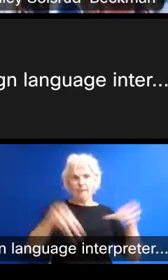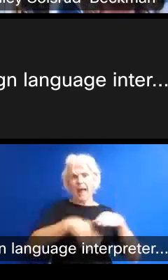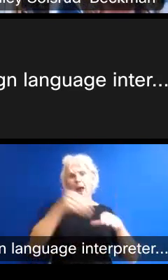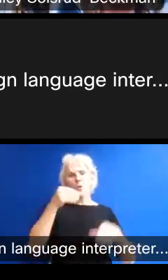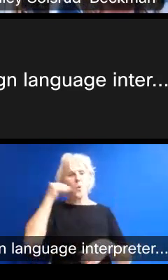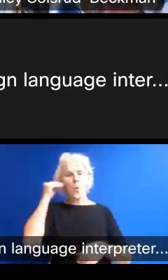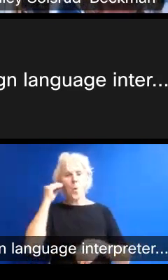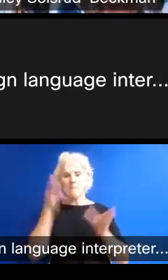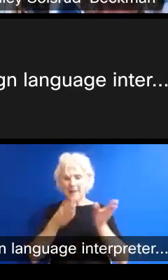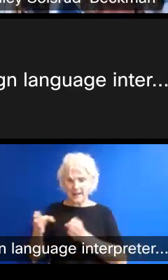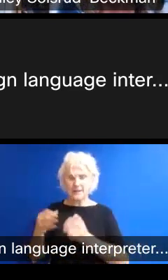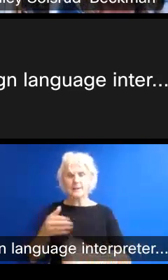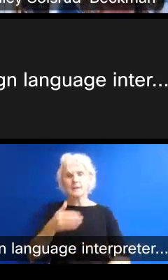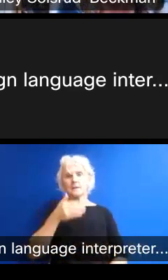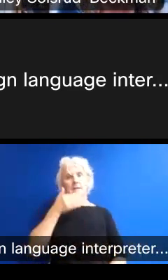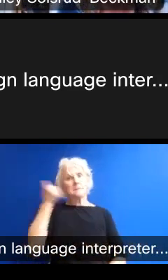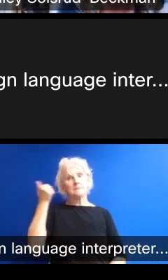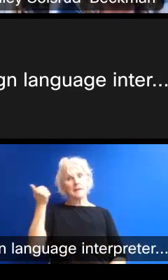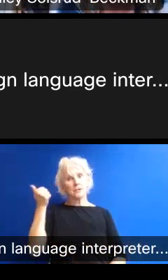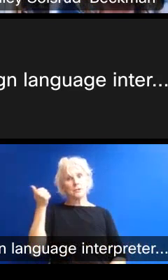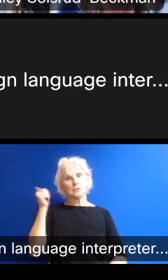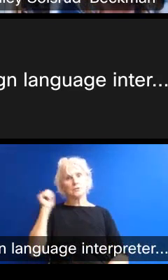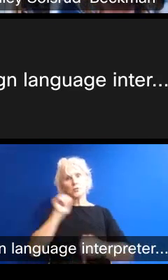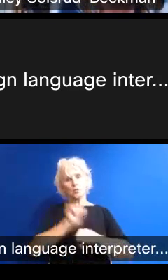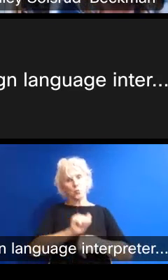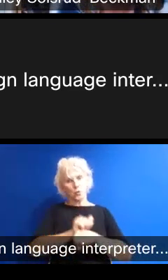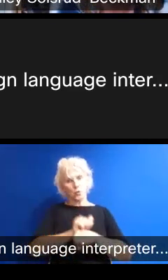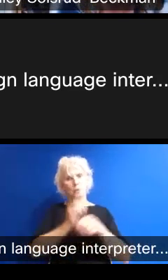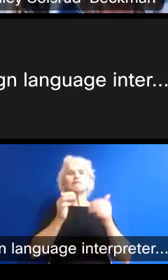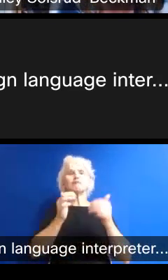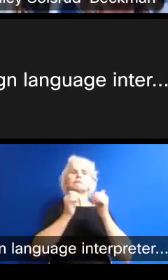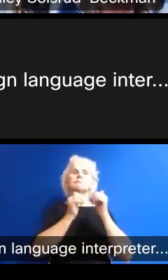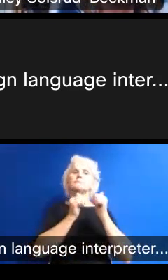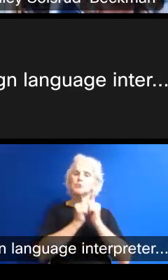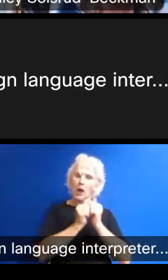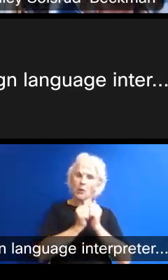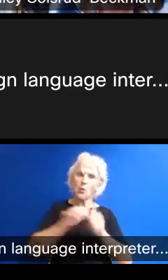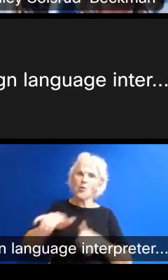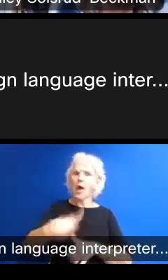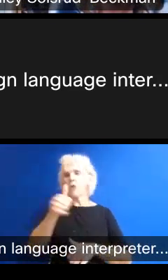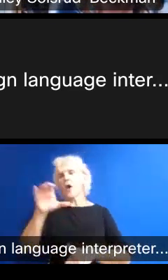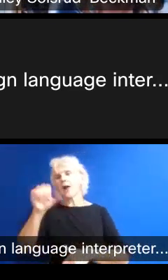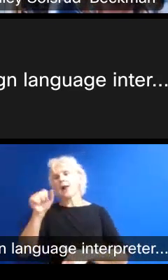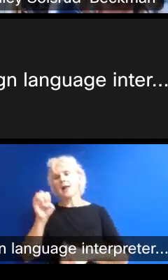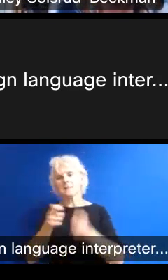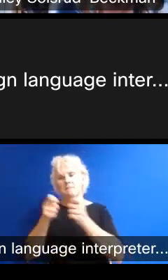you to be coordinating those efforts with your other case management team involved so you guys